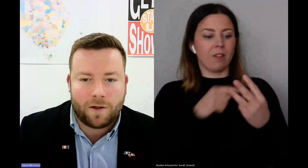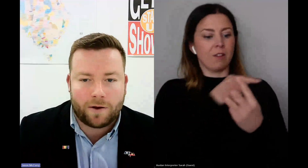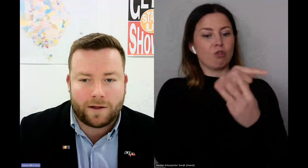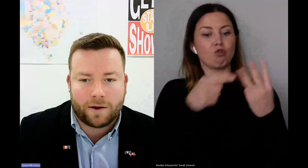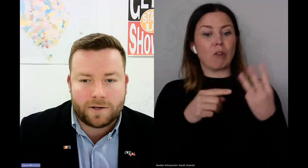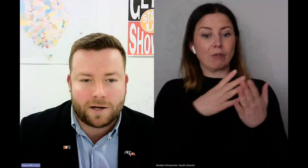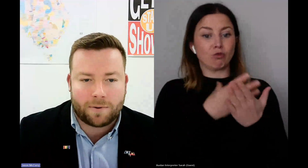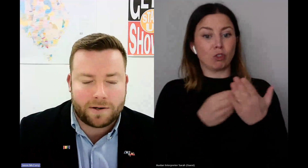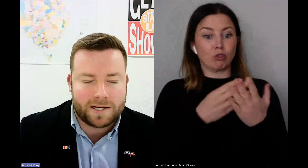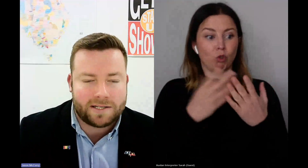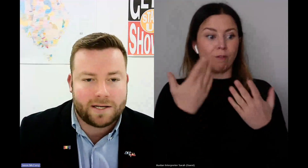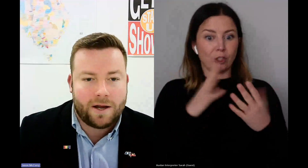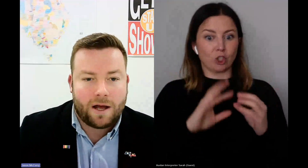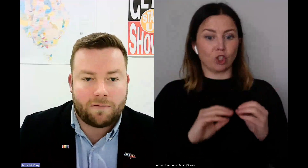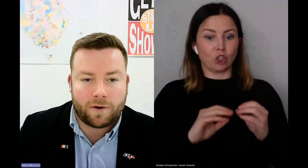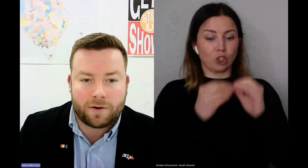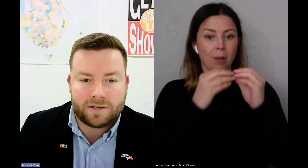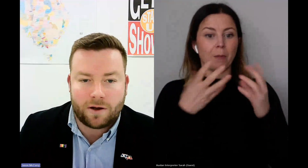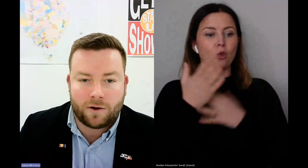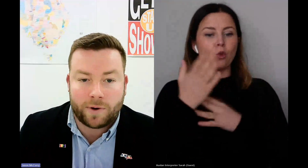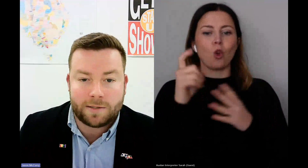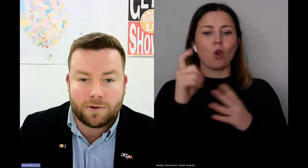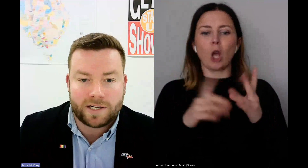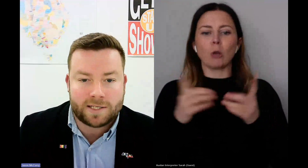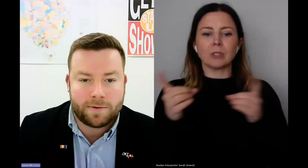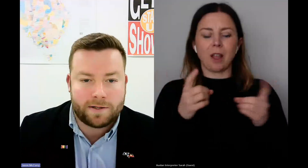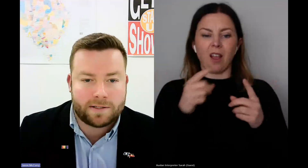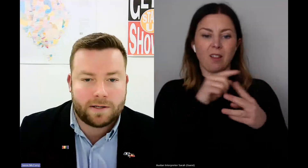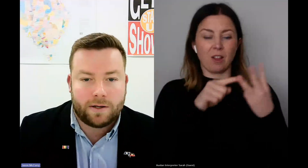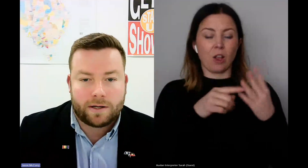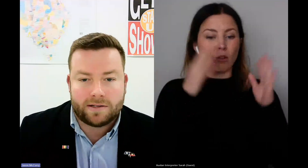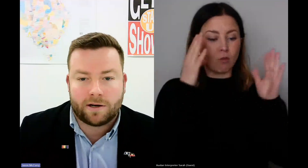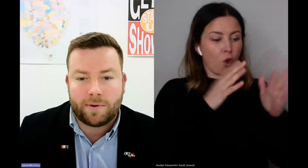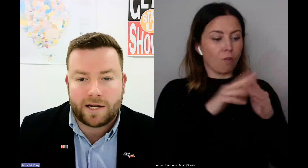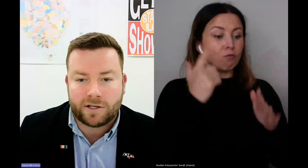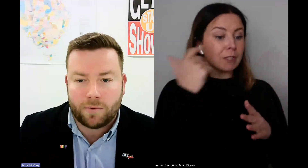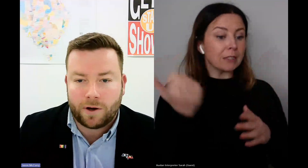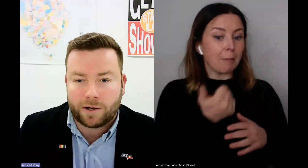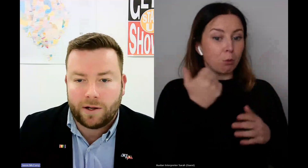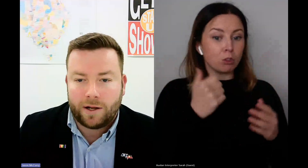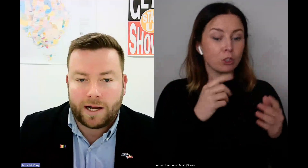following the co-design process are focused on reasonable adjustments, discrimination at work